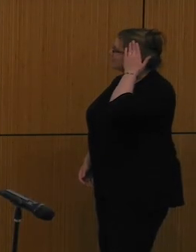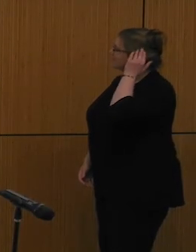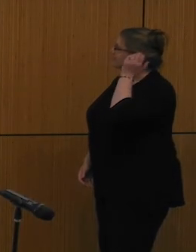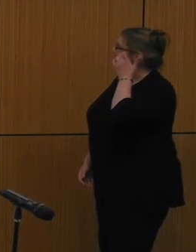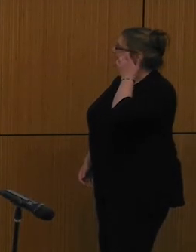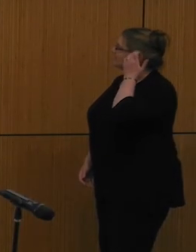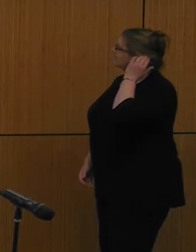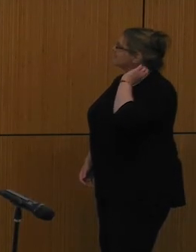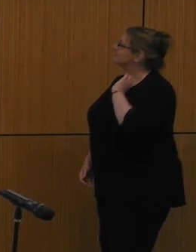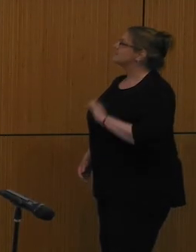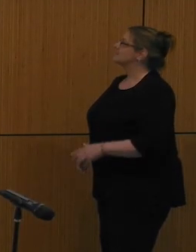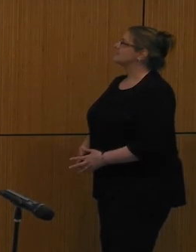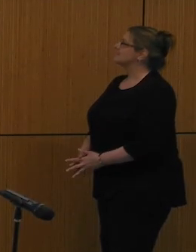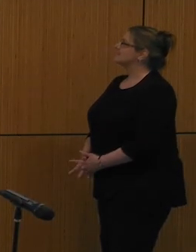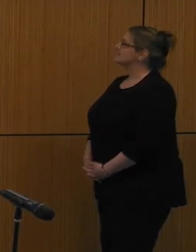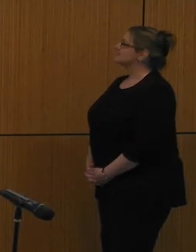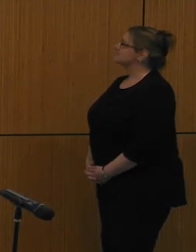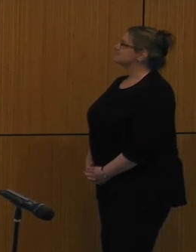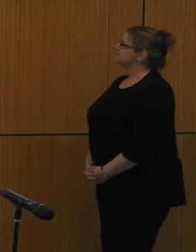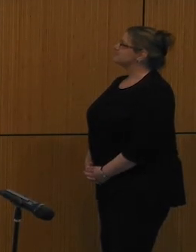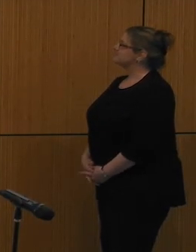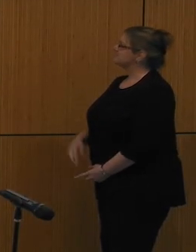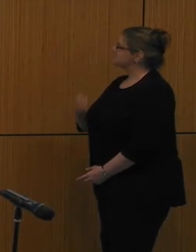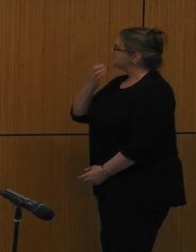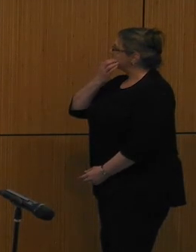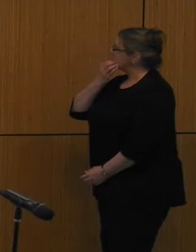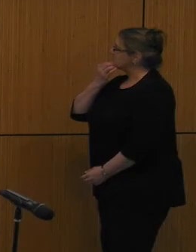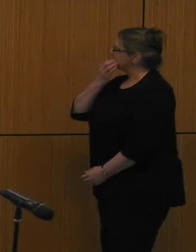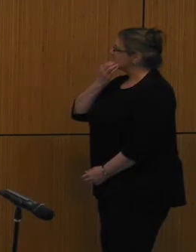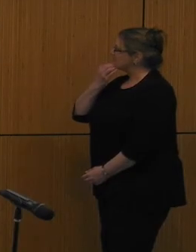that closely mimic the splotches on cows, the stripes on fish,